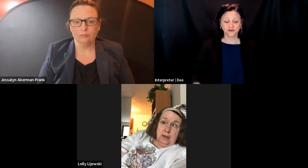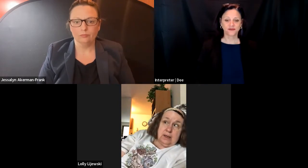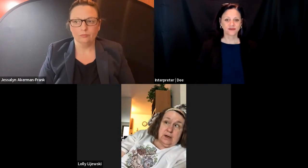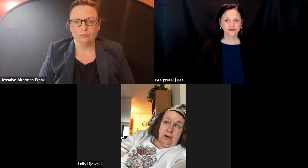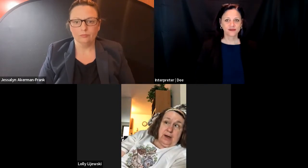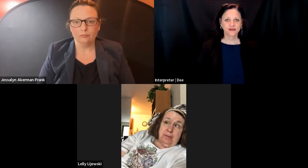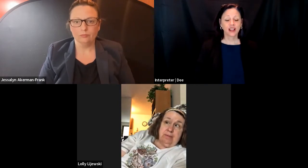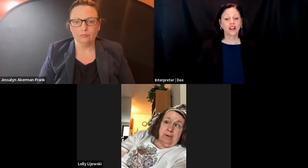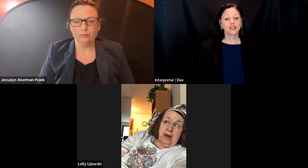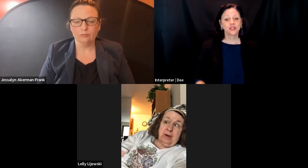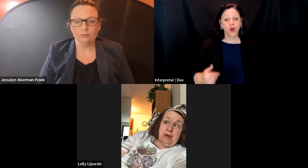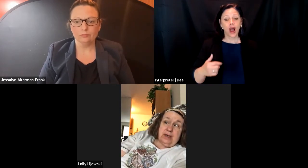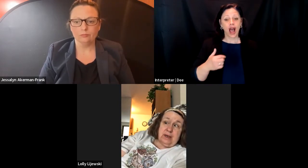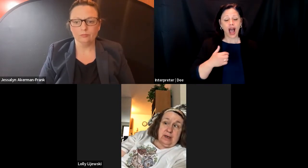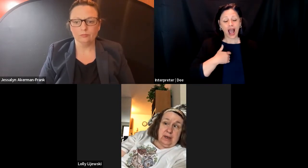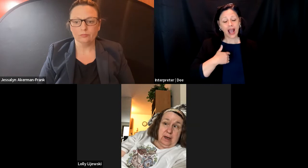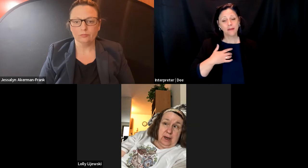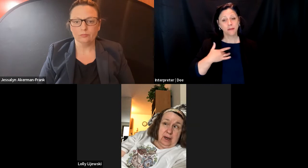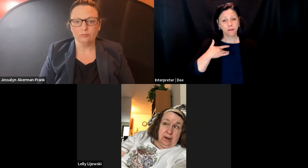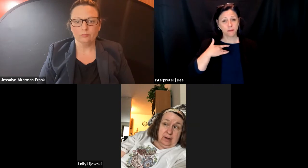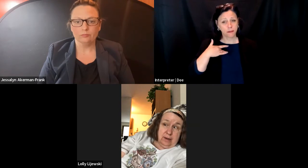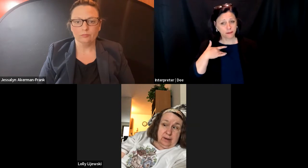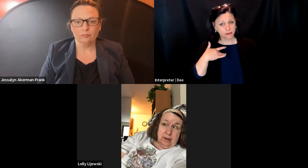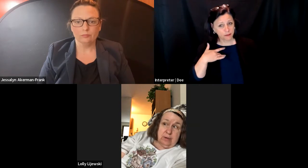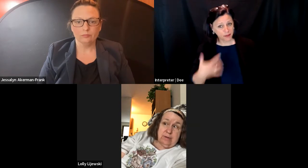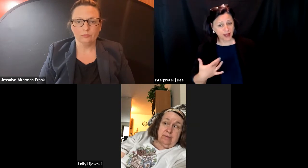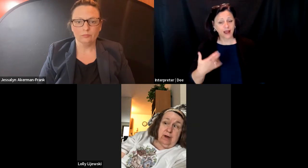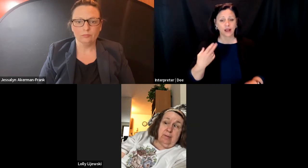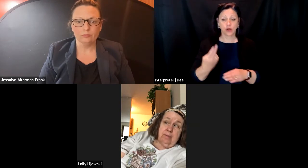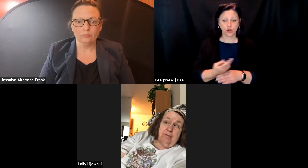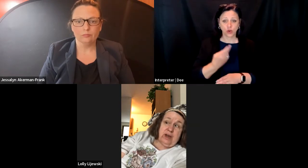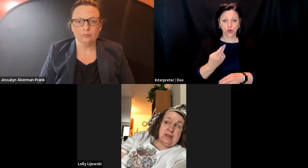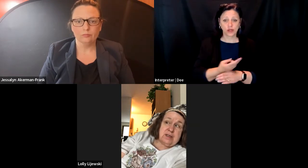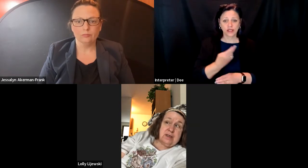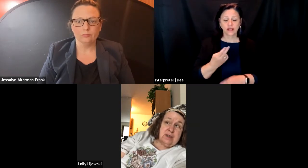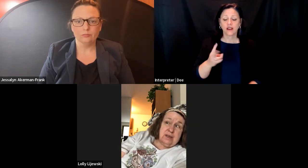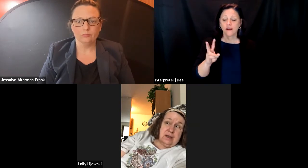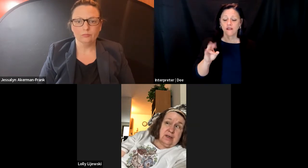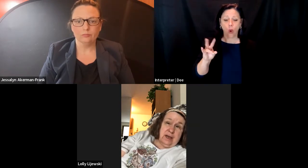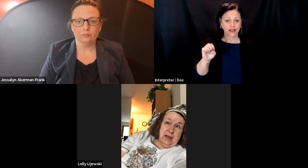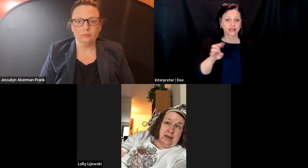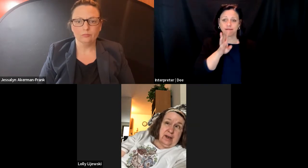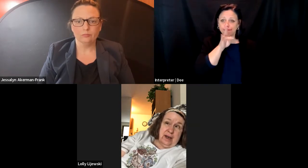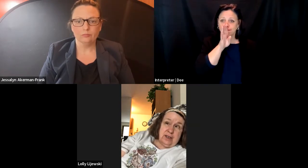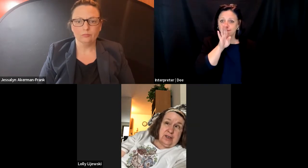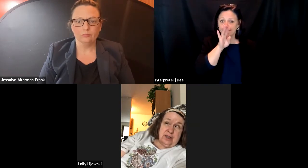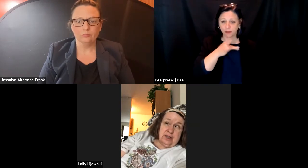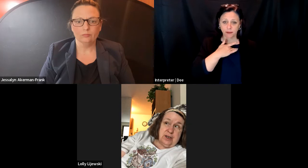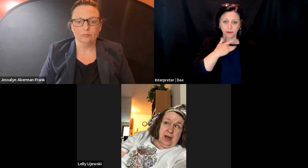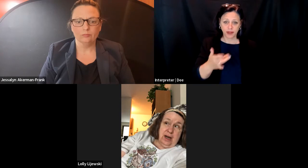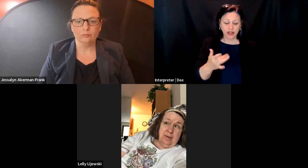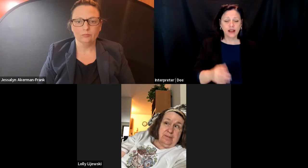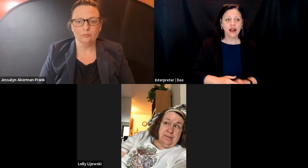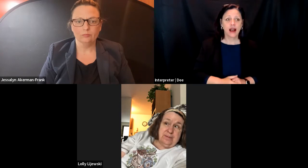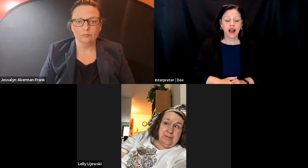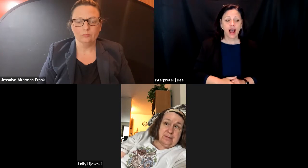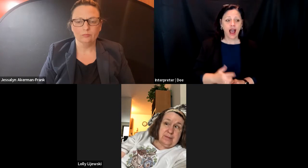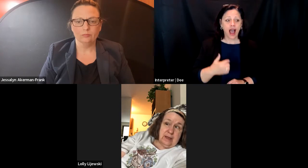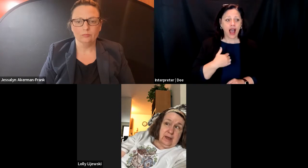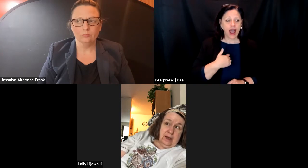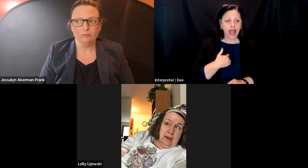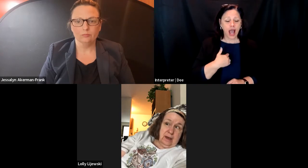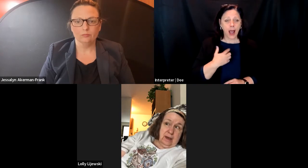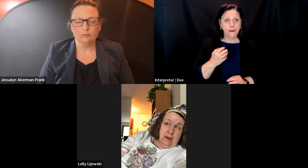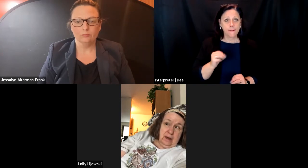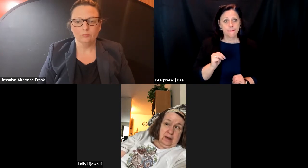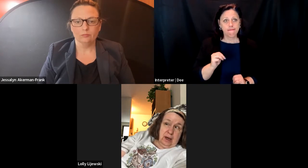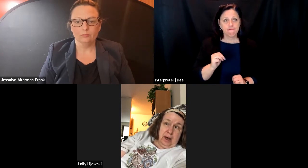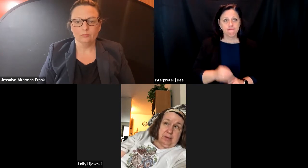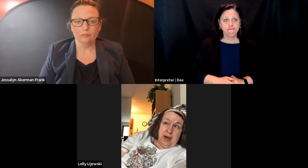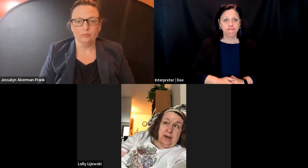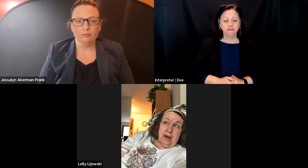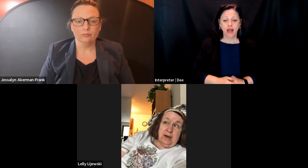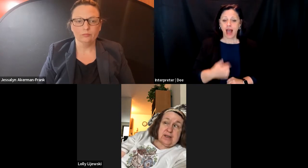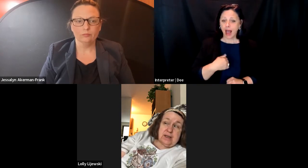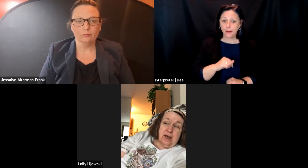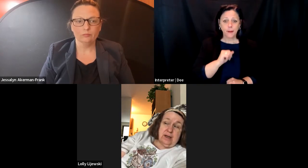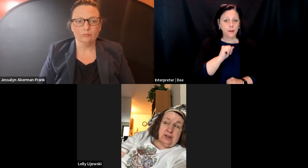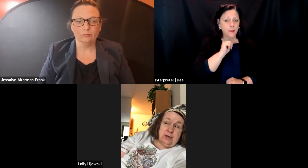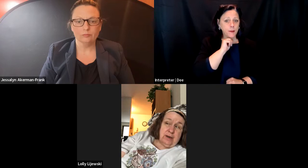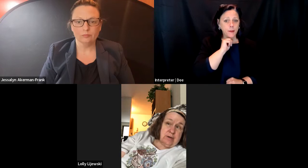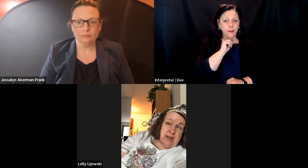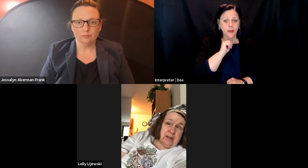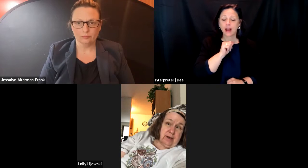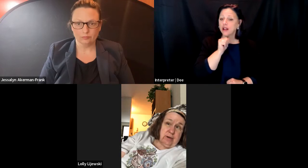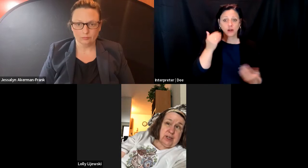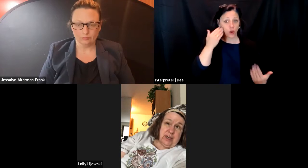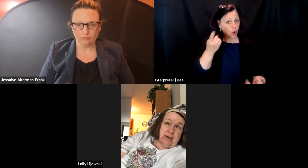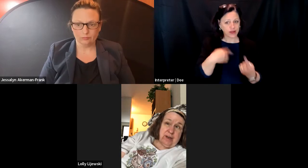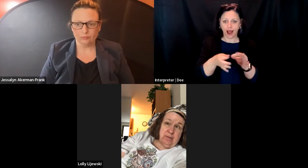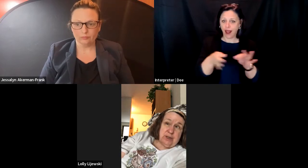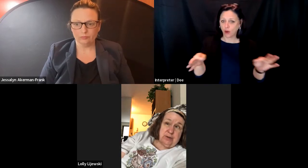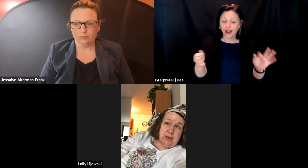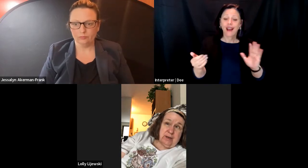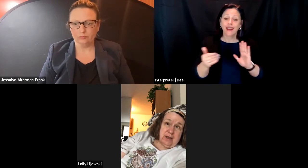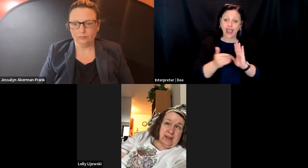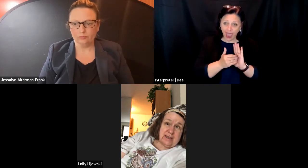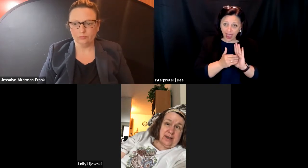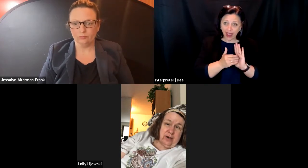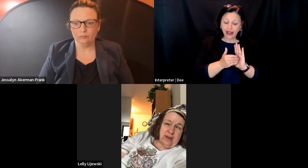Lolly: This is Lolly.